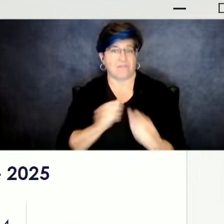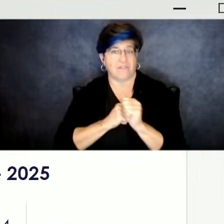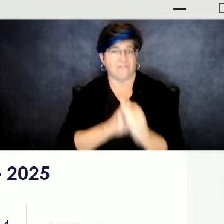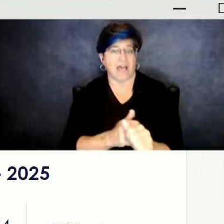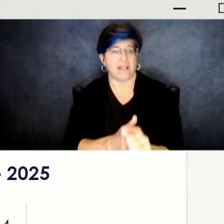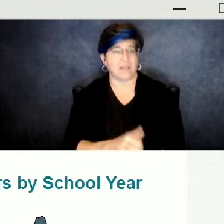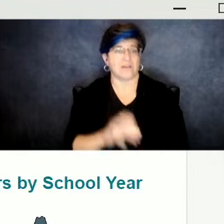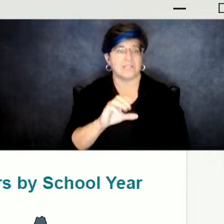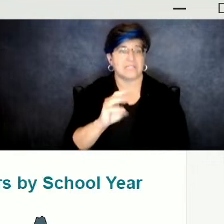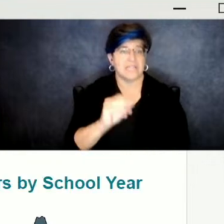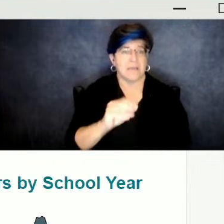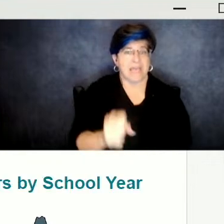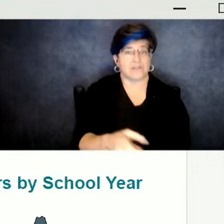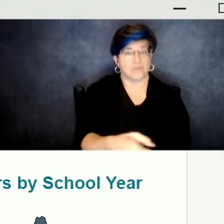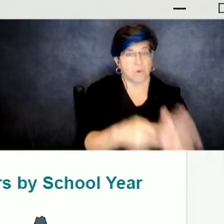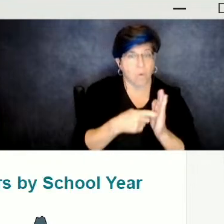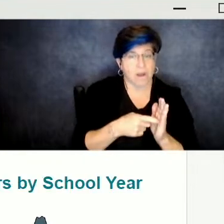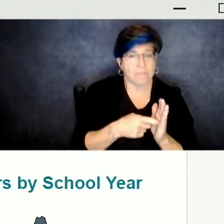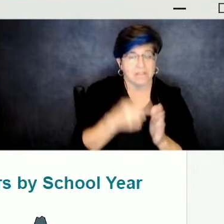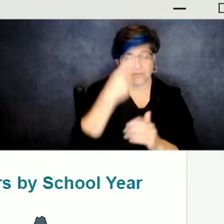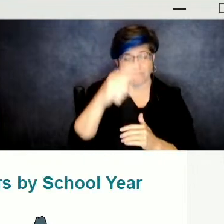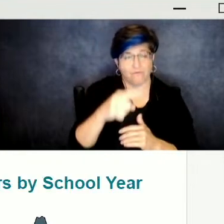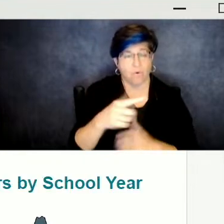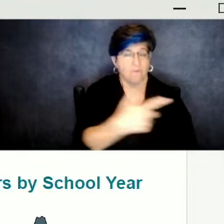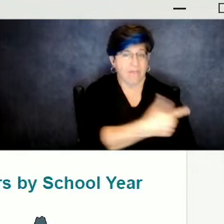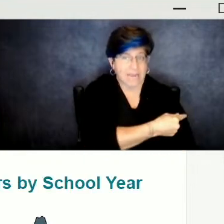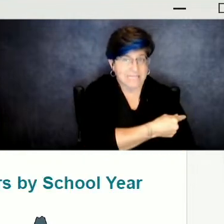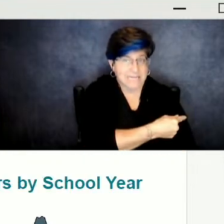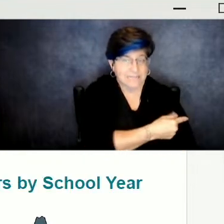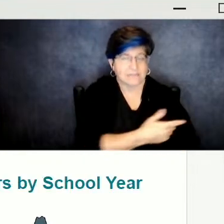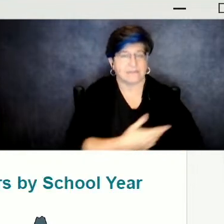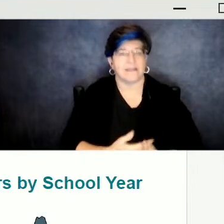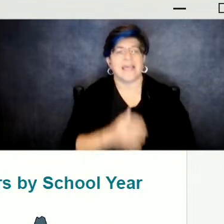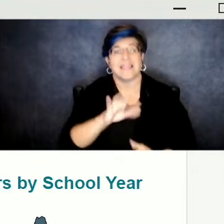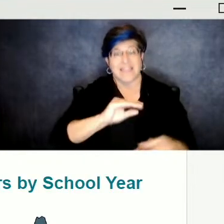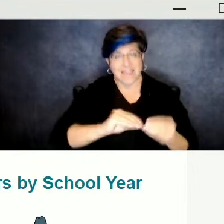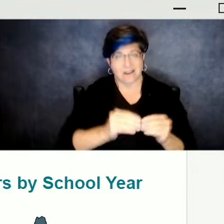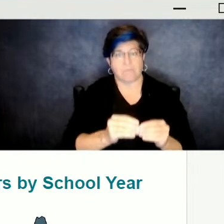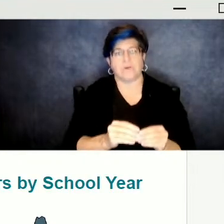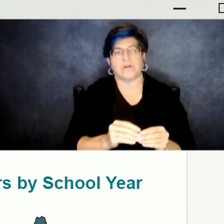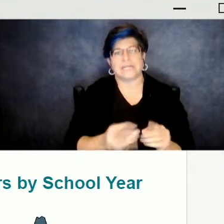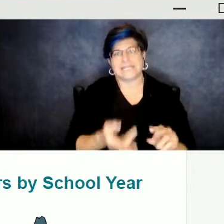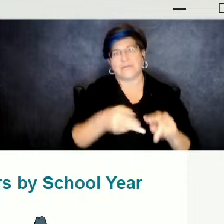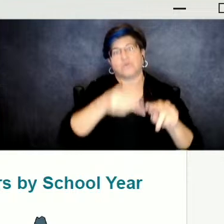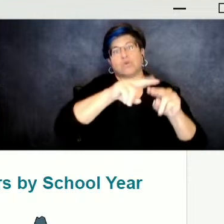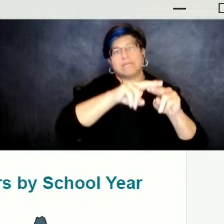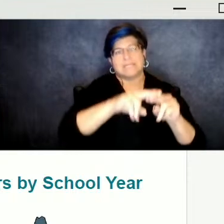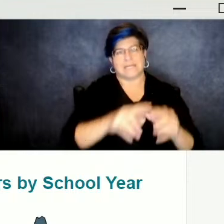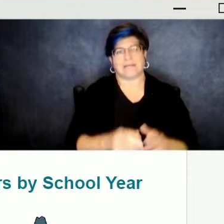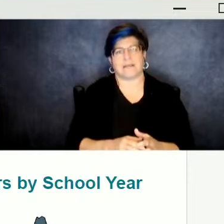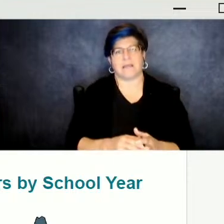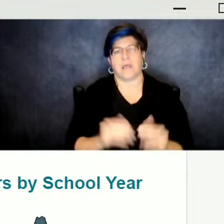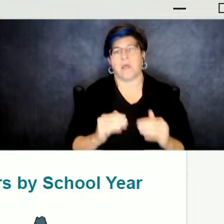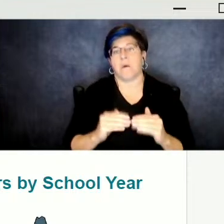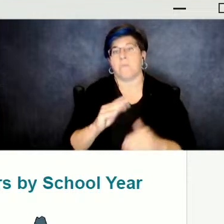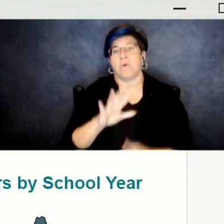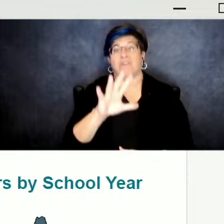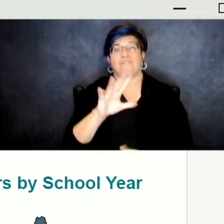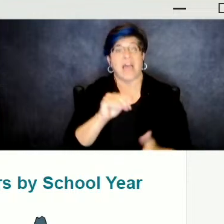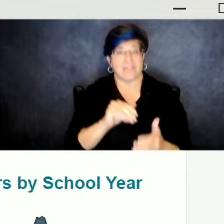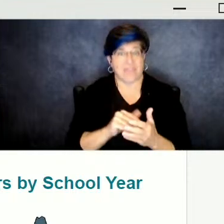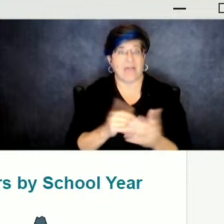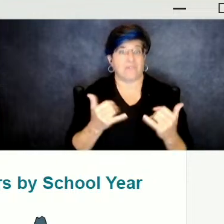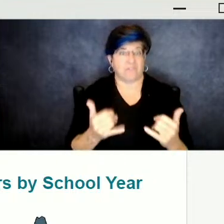BEING ABLE TO ADHERE TO CMS